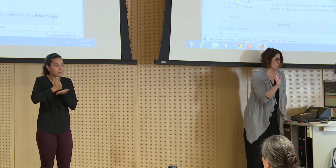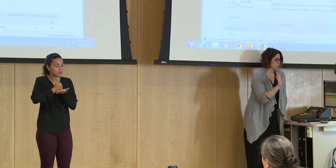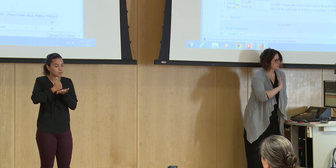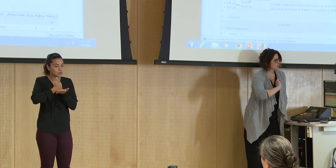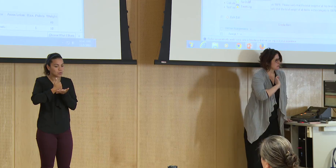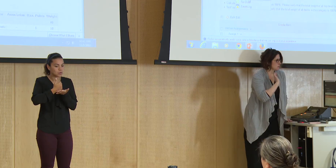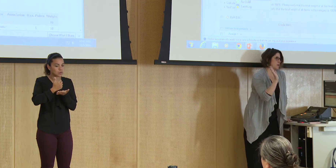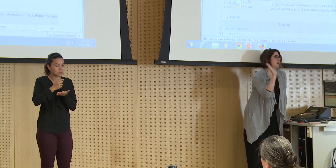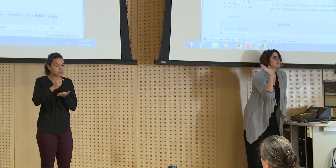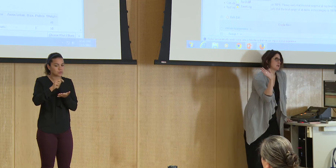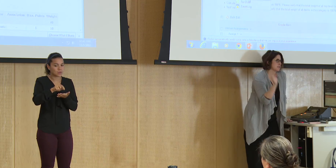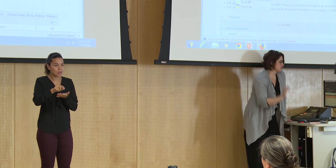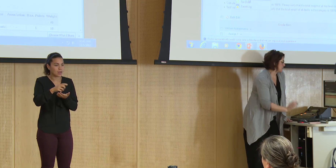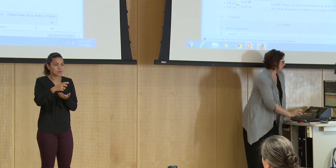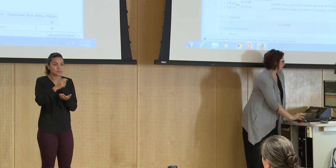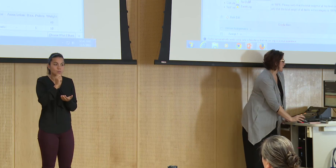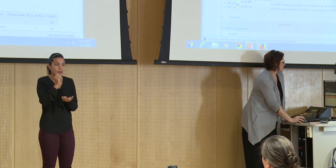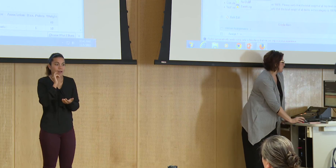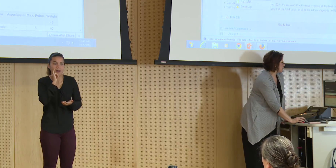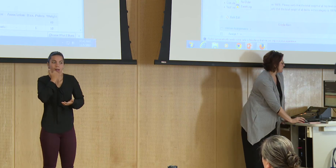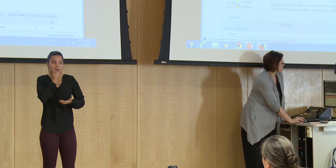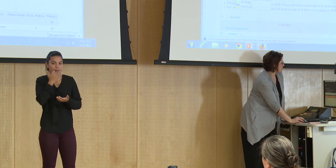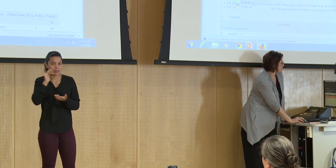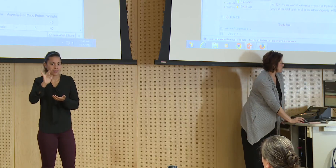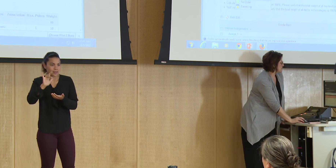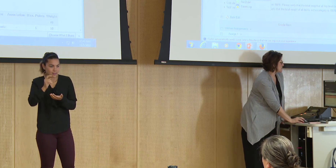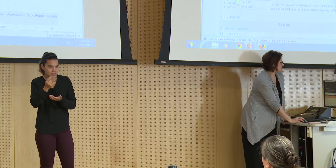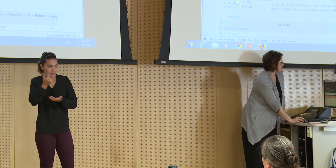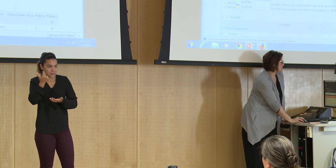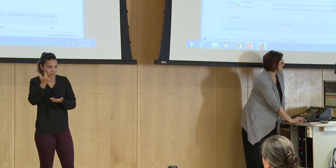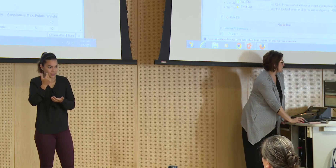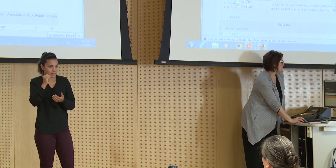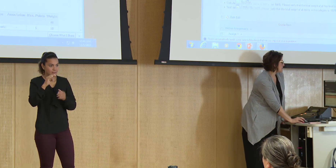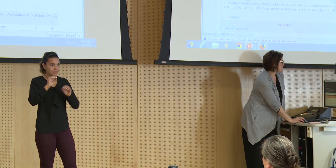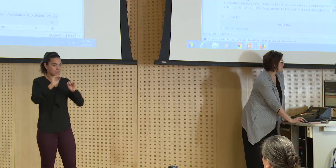you won't accidentally delete anything. But you'll just go through this "delete."